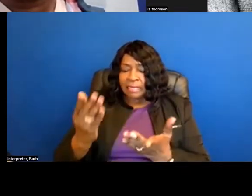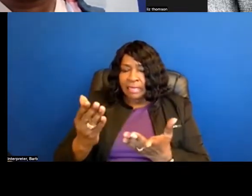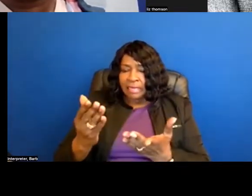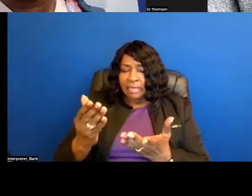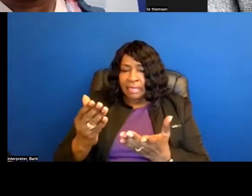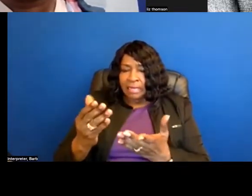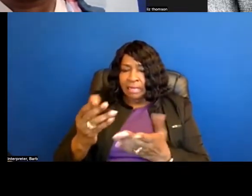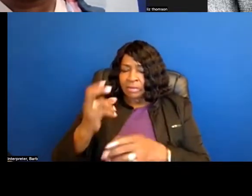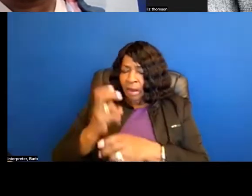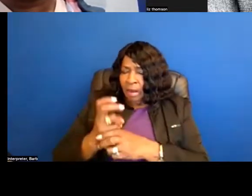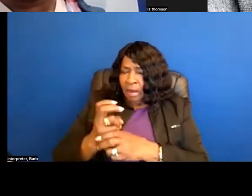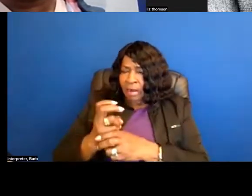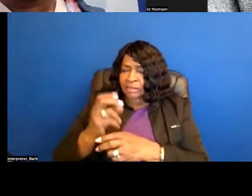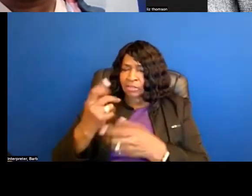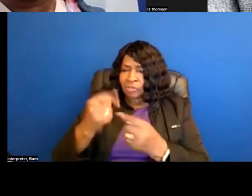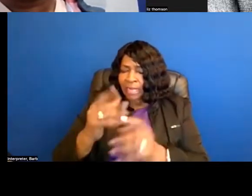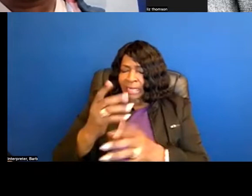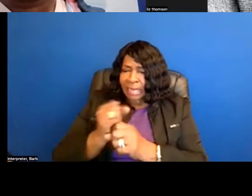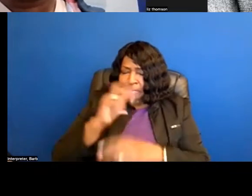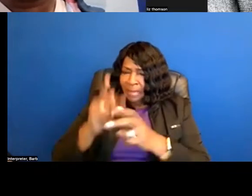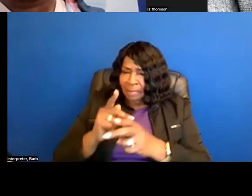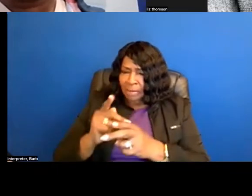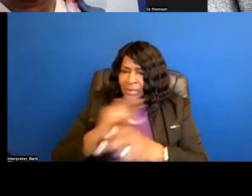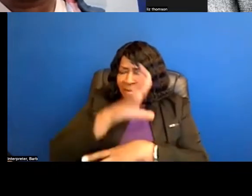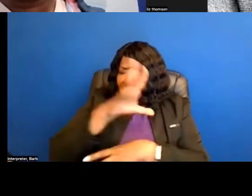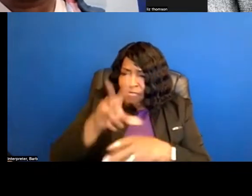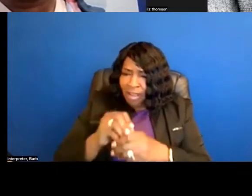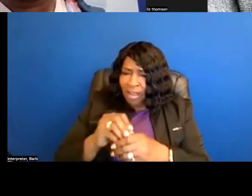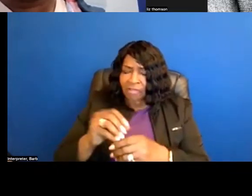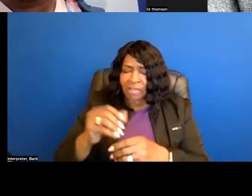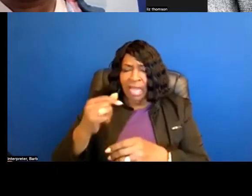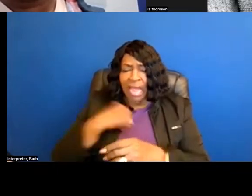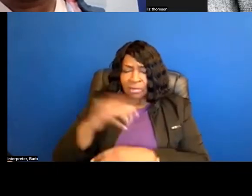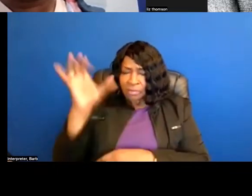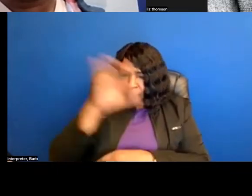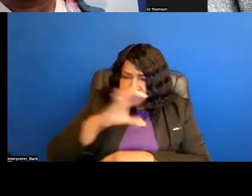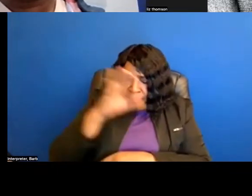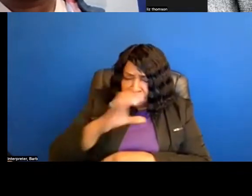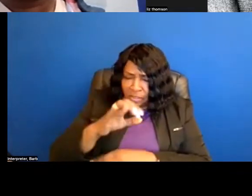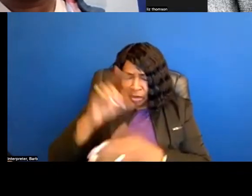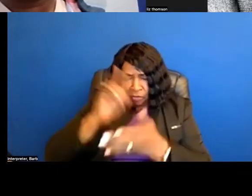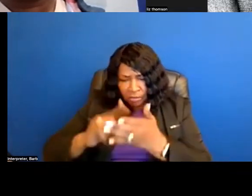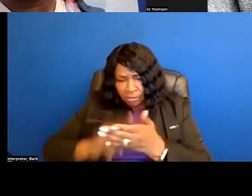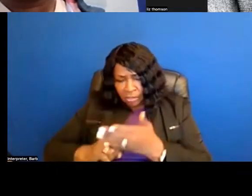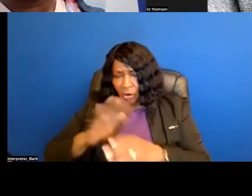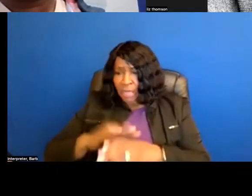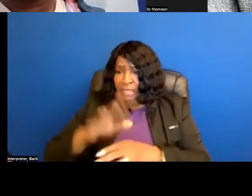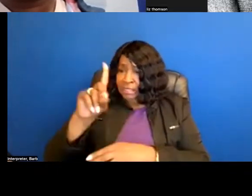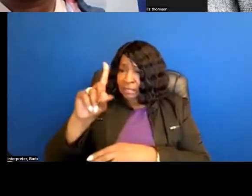But it was interesting when I was looking up research on Disability Cultural Centers specifically,